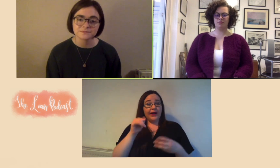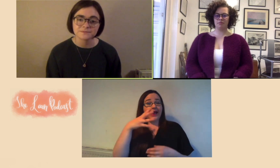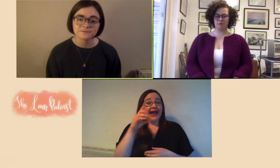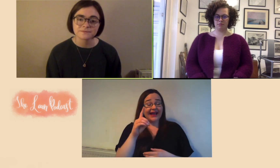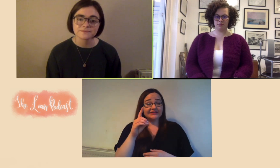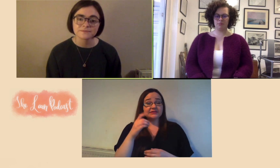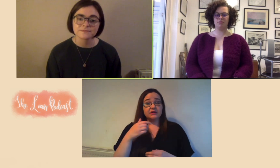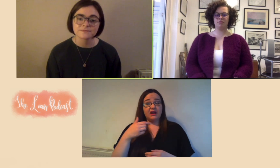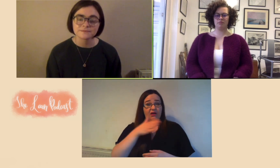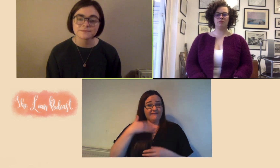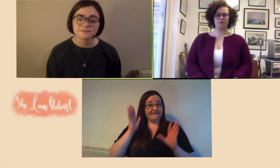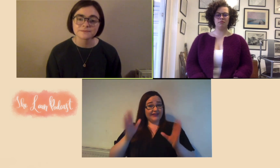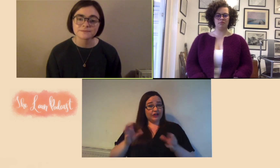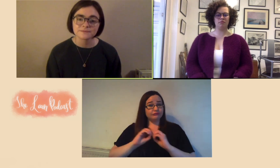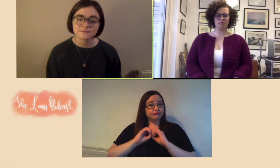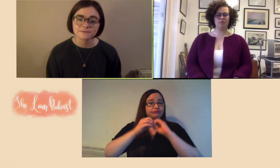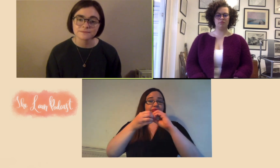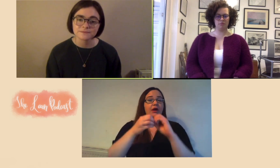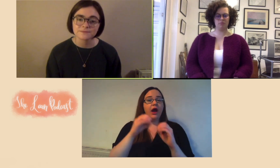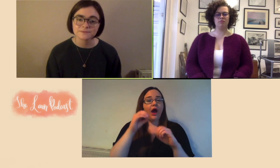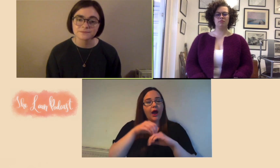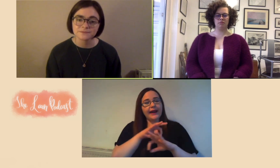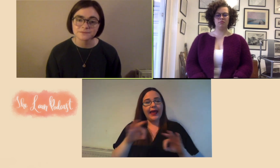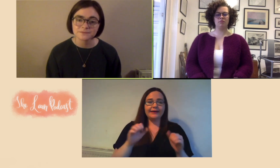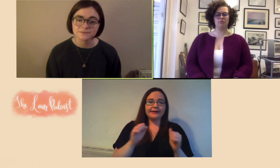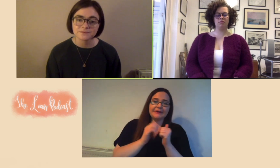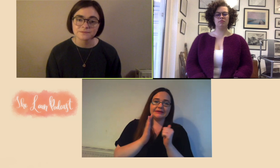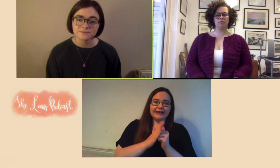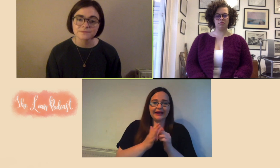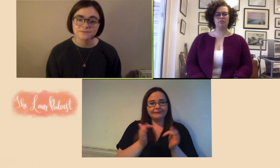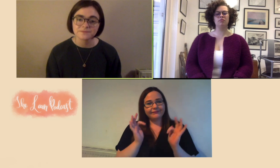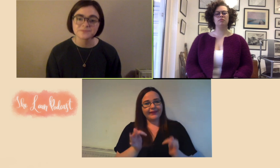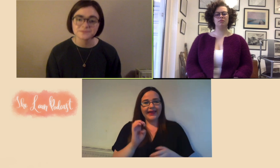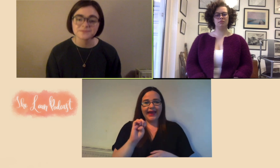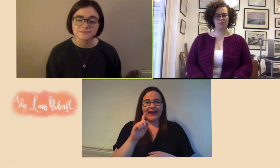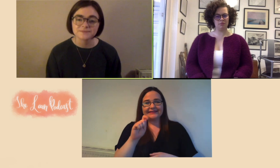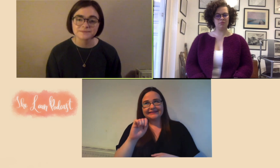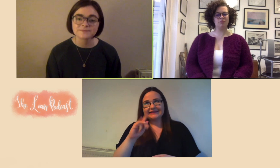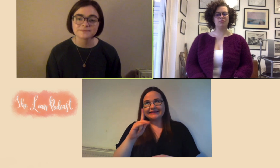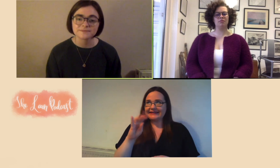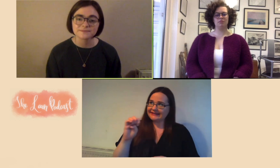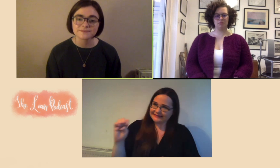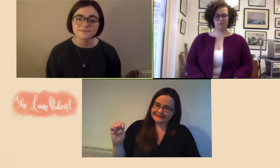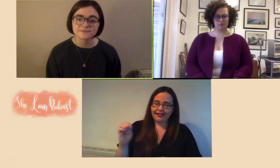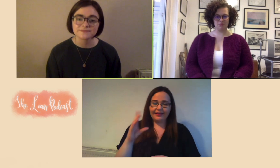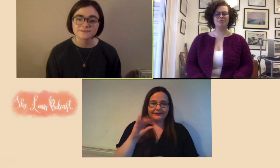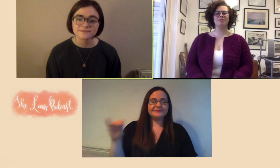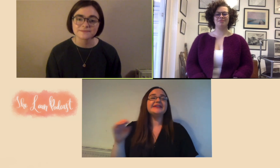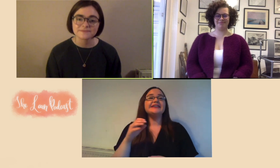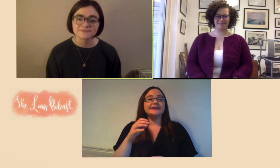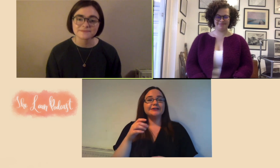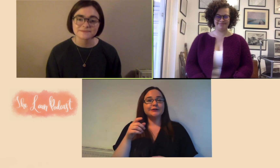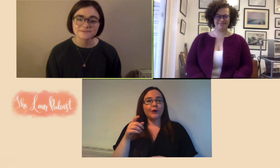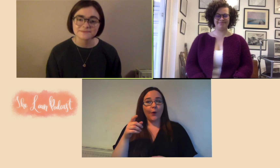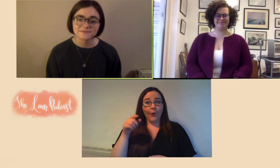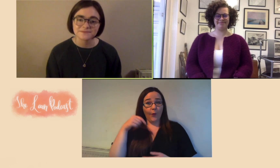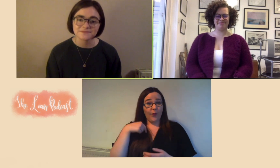So for example at the point of booking an interpreter for a remote setting that they can automatically attach these guidelines onto that document.